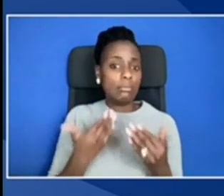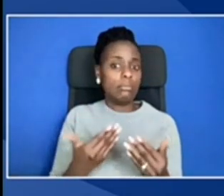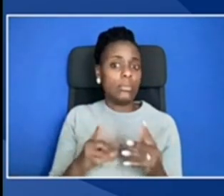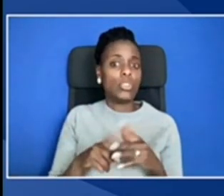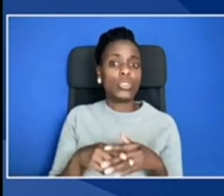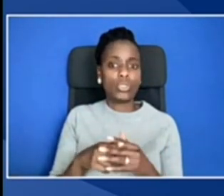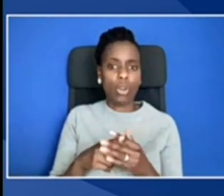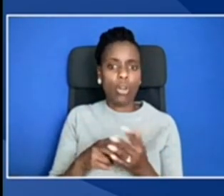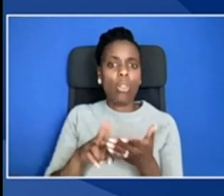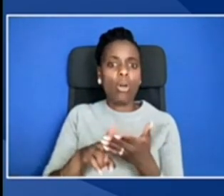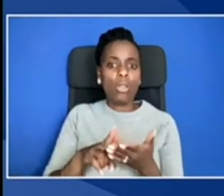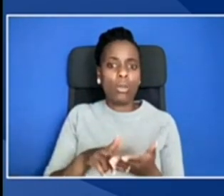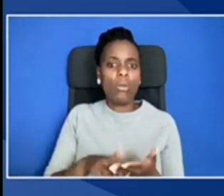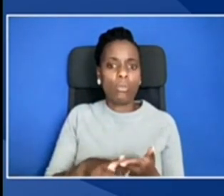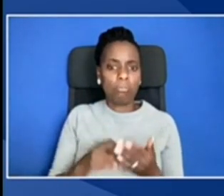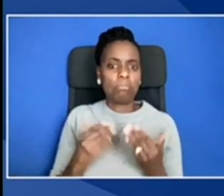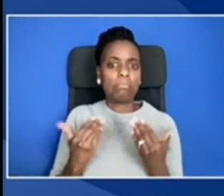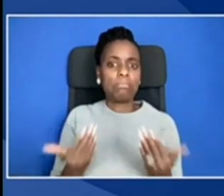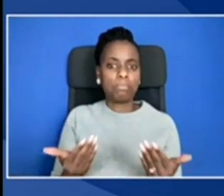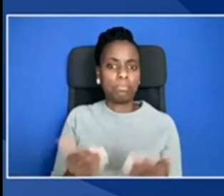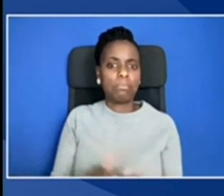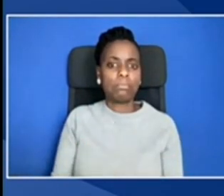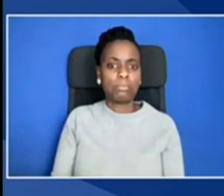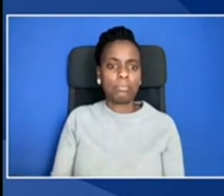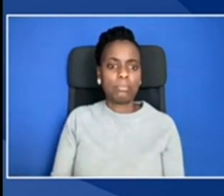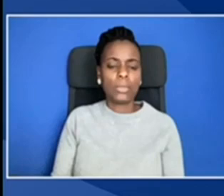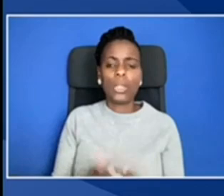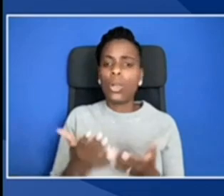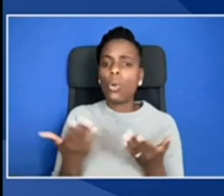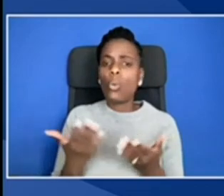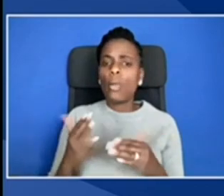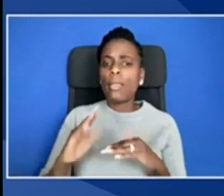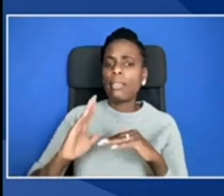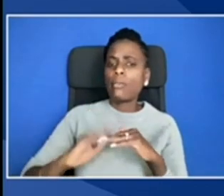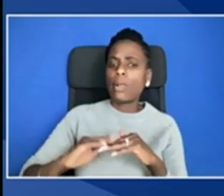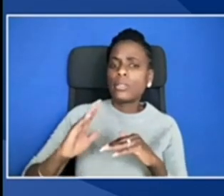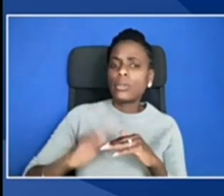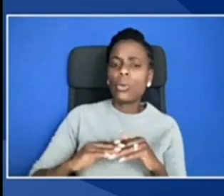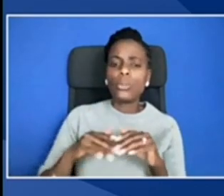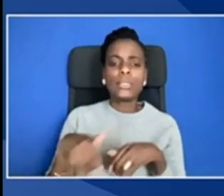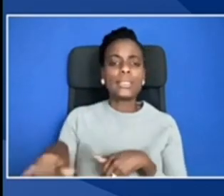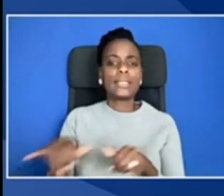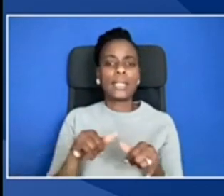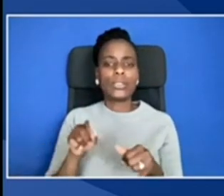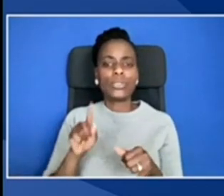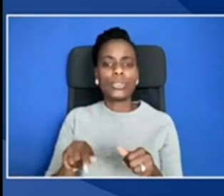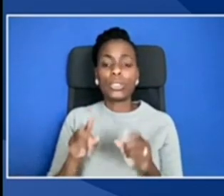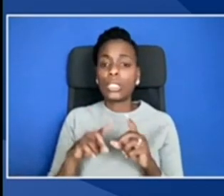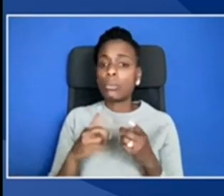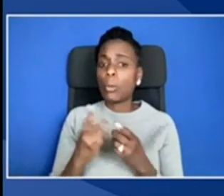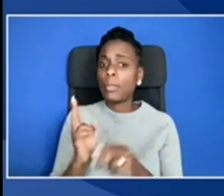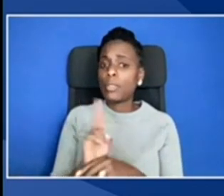logging on. What thresholds or standards should the Department use for the items above to determine if a borrower is